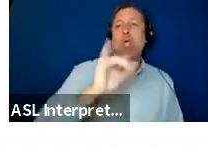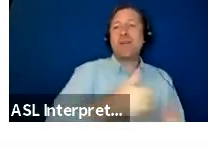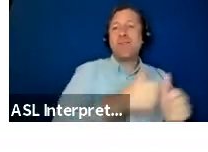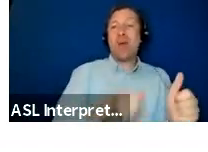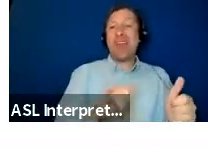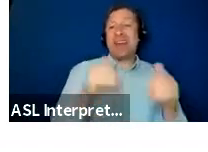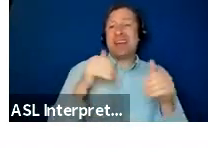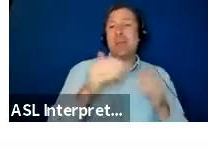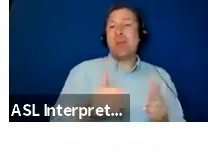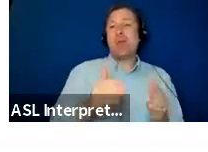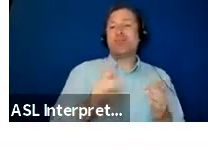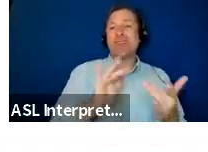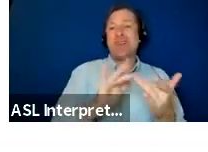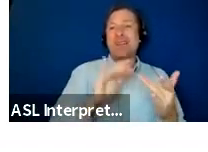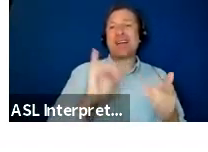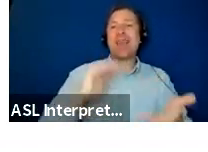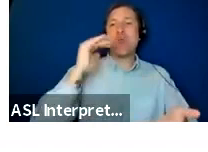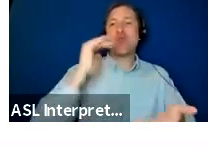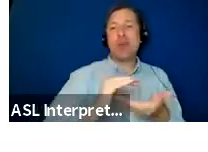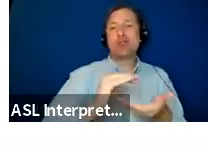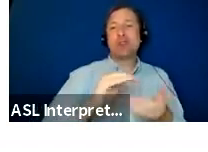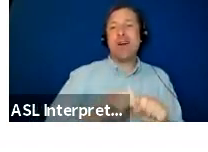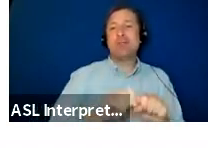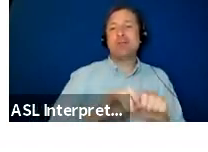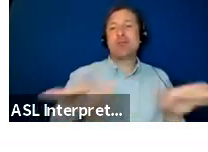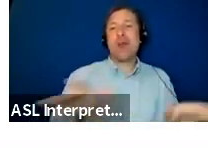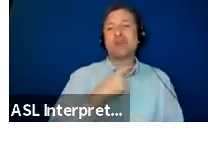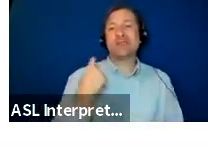And again, reduction of COVID-19, the risk of COVID-19 spread.